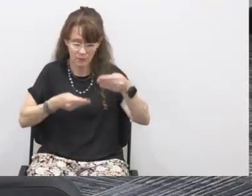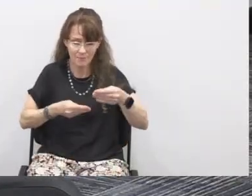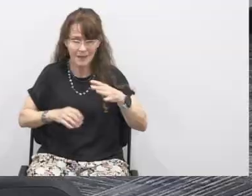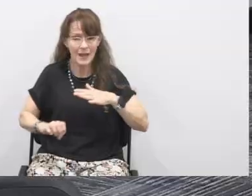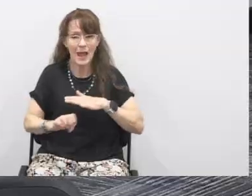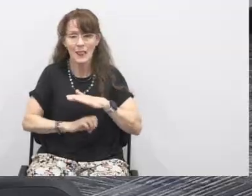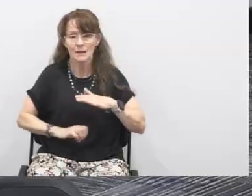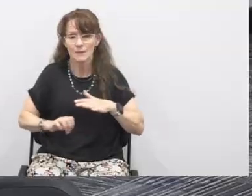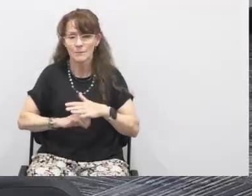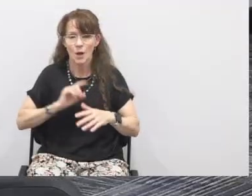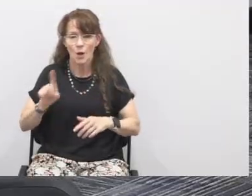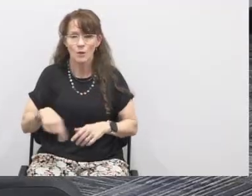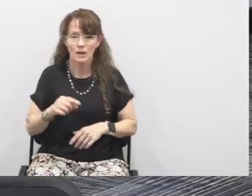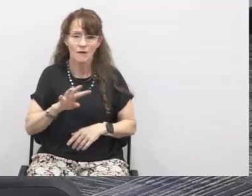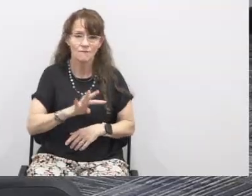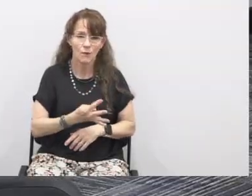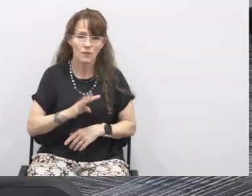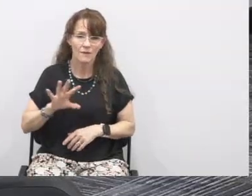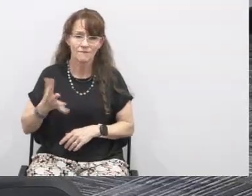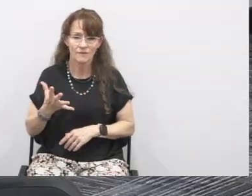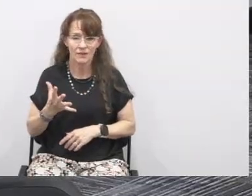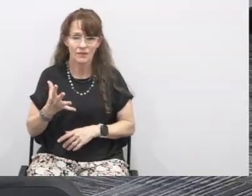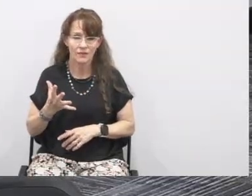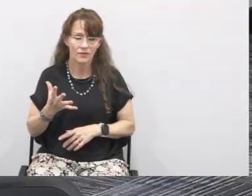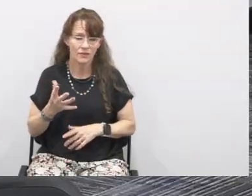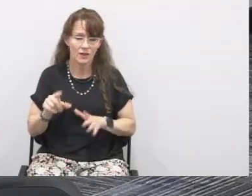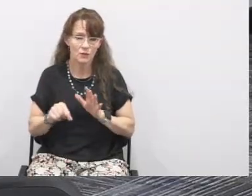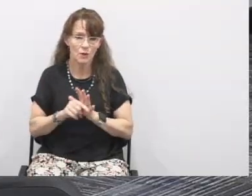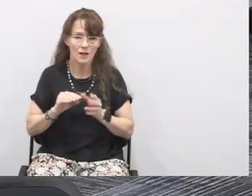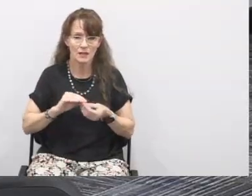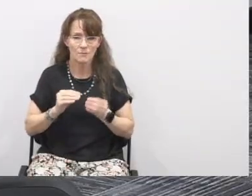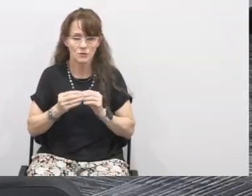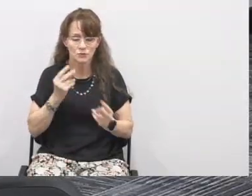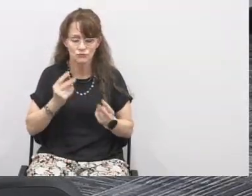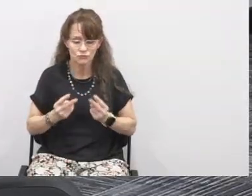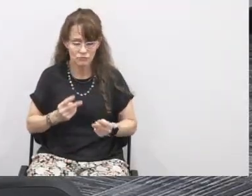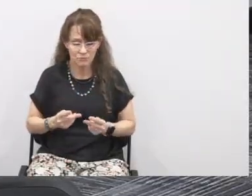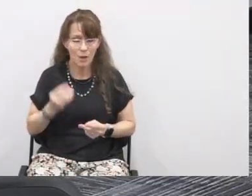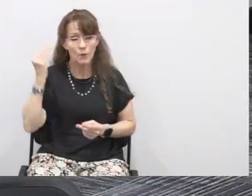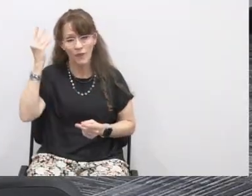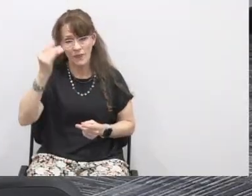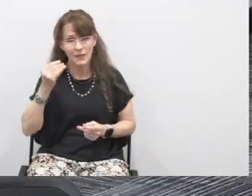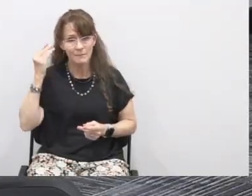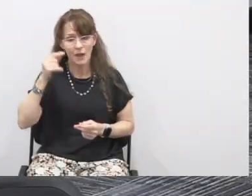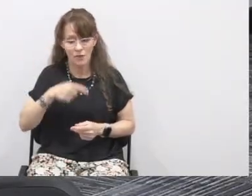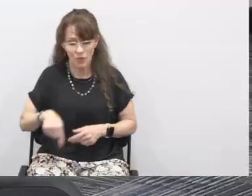we only have fourth and fifth grade data to look at. But we do take into consideration those students that